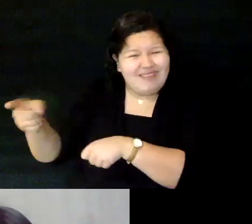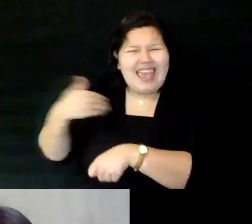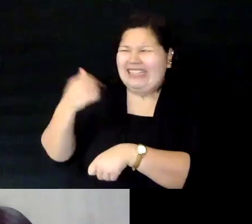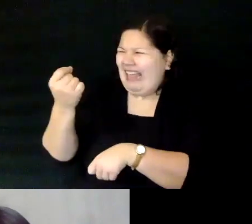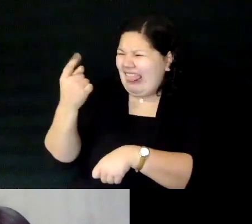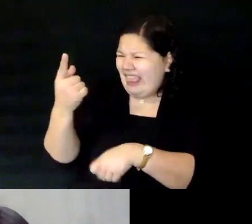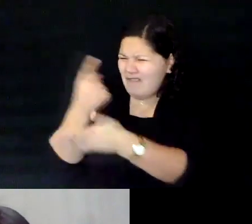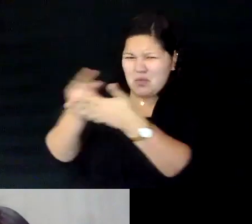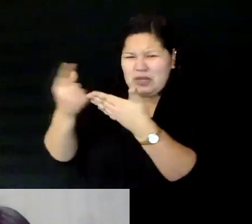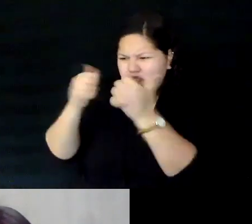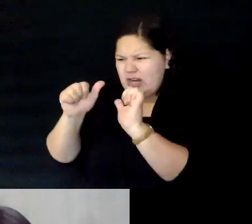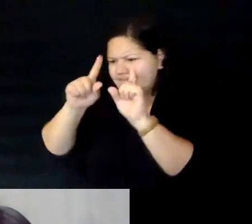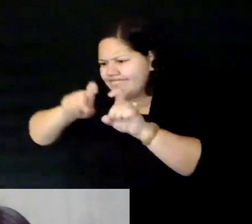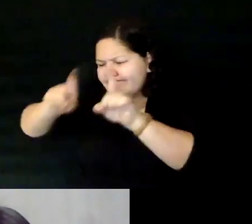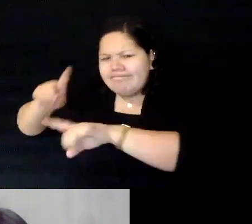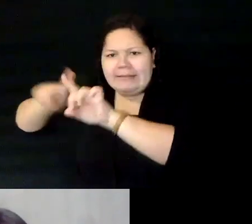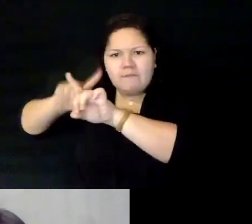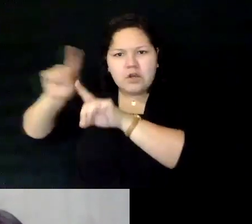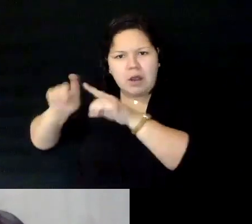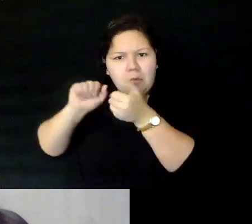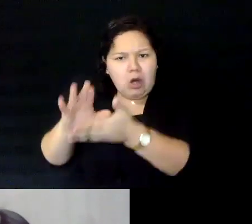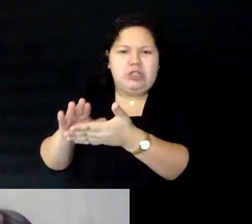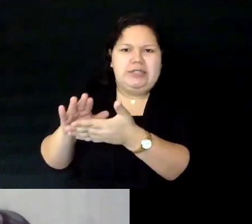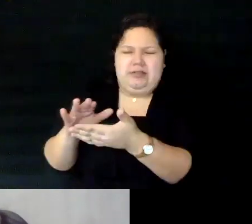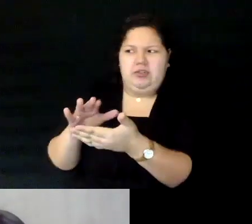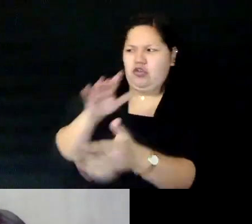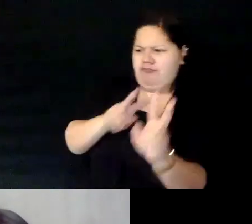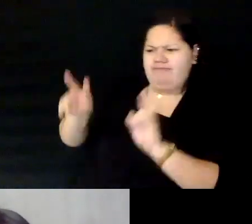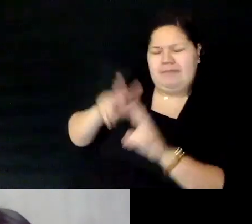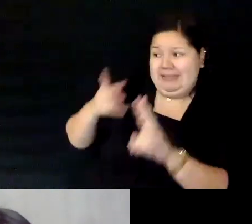picking the direction of what we wanted to do for the graphics, and using that as an opportunity